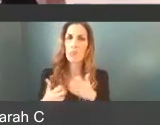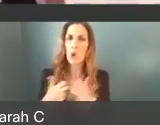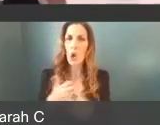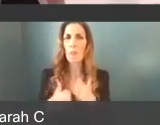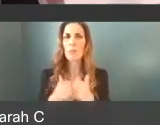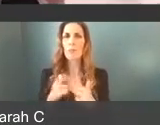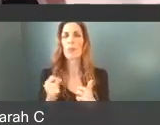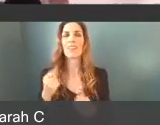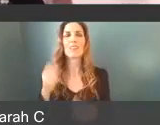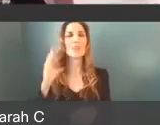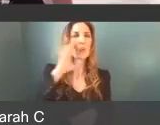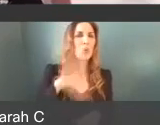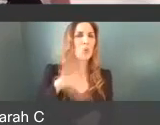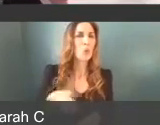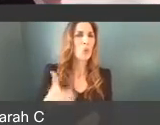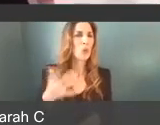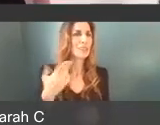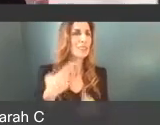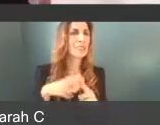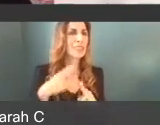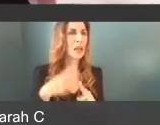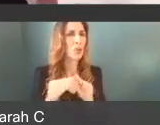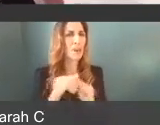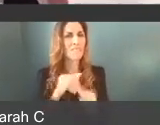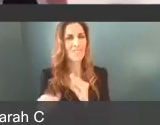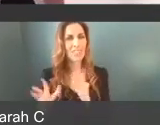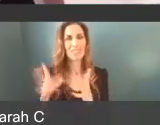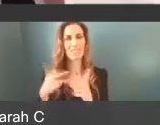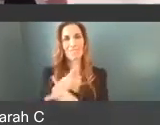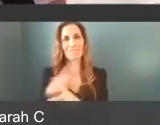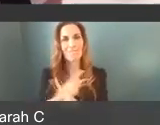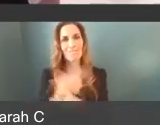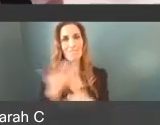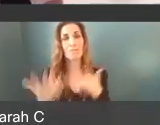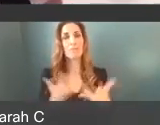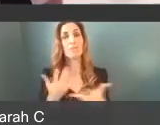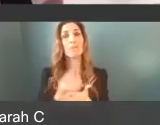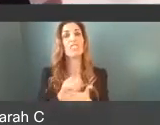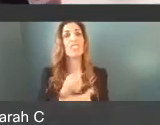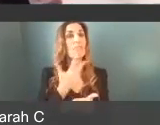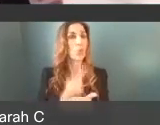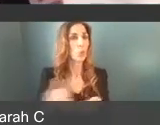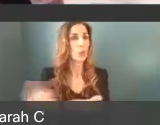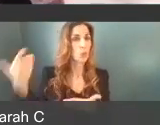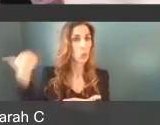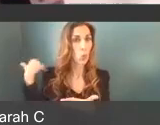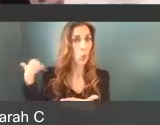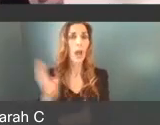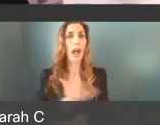was just going to be a temporary solution. A number of weeks ago our team reached out to